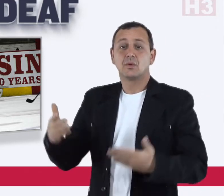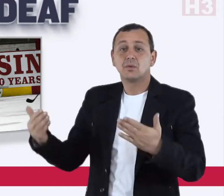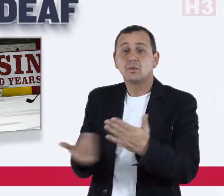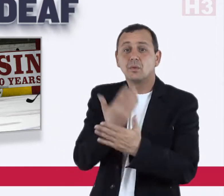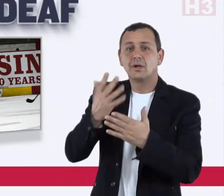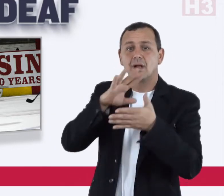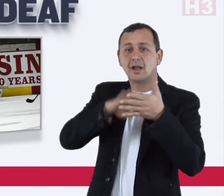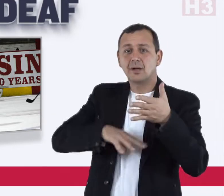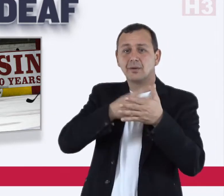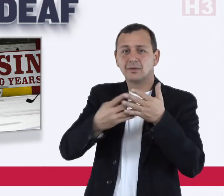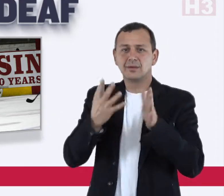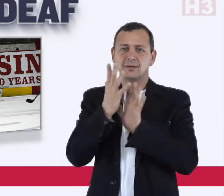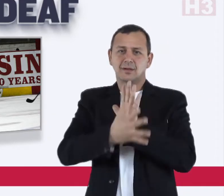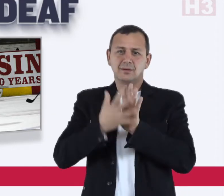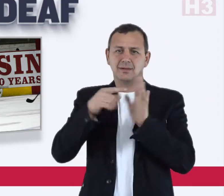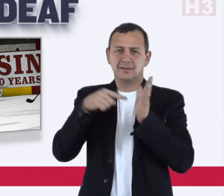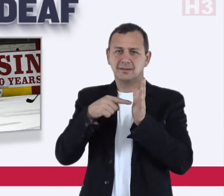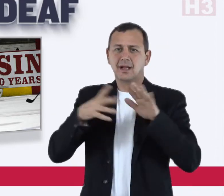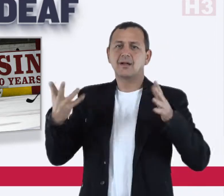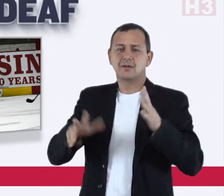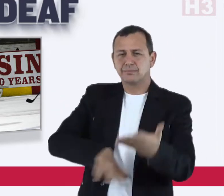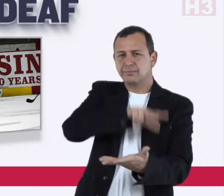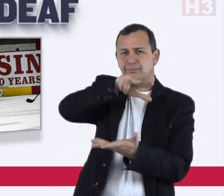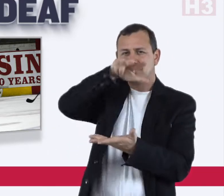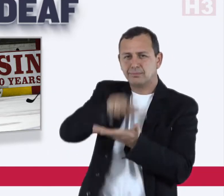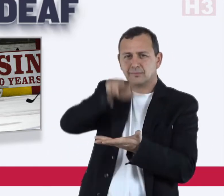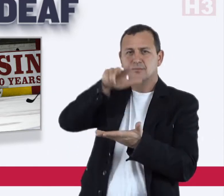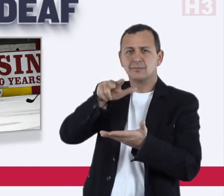This new sign language has now been approved